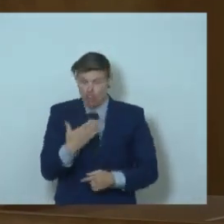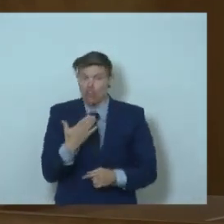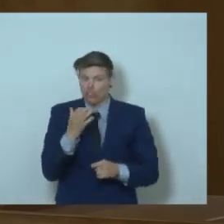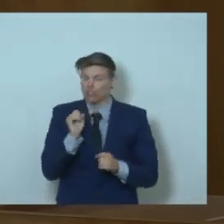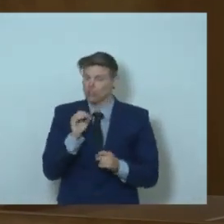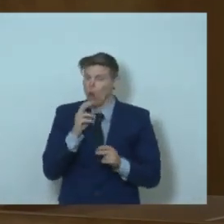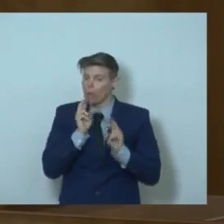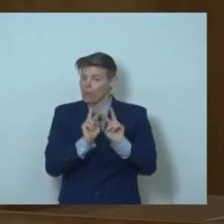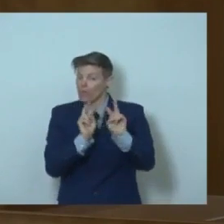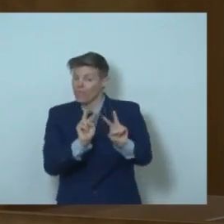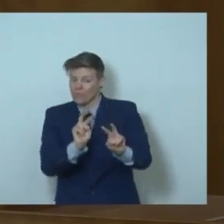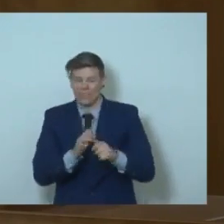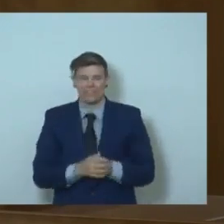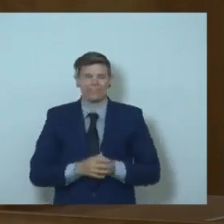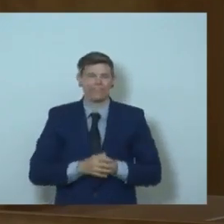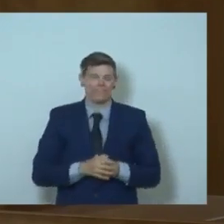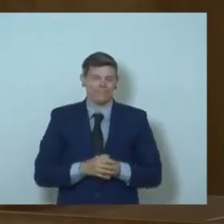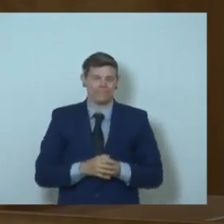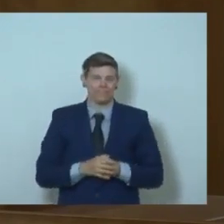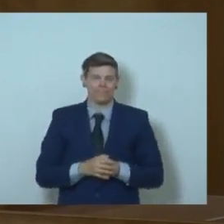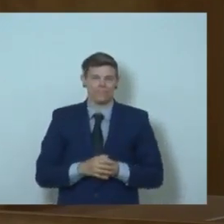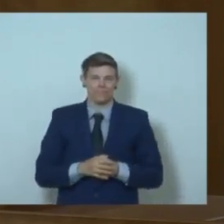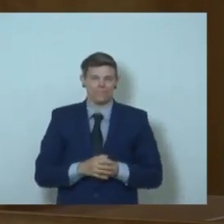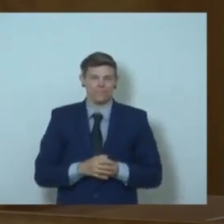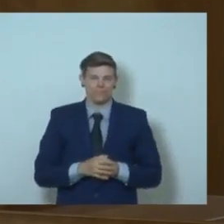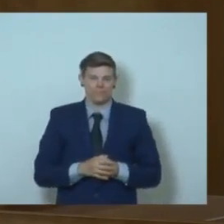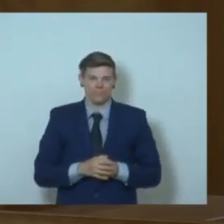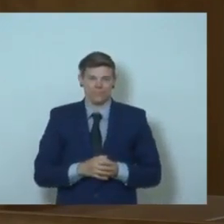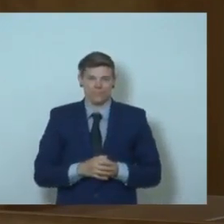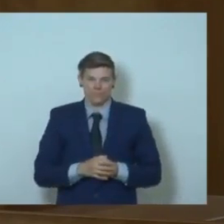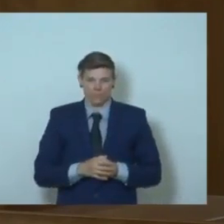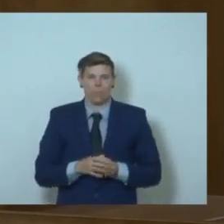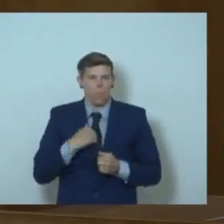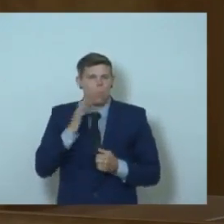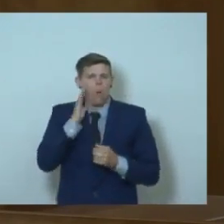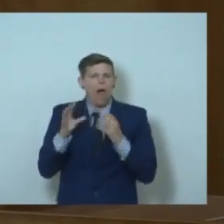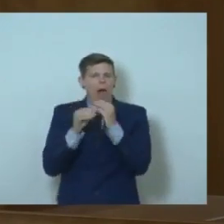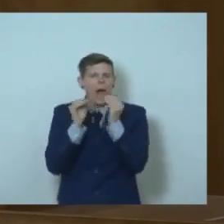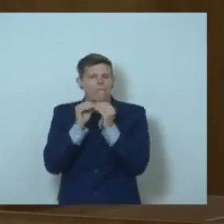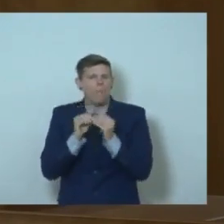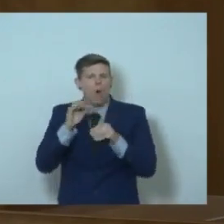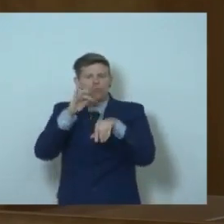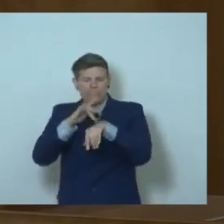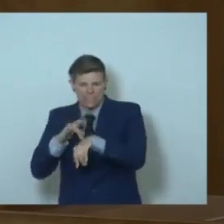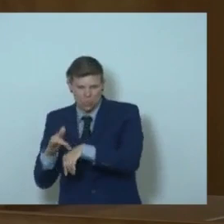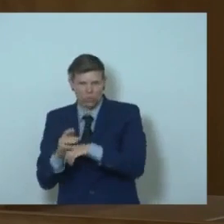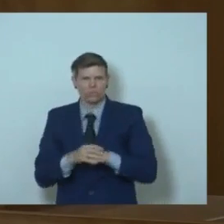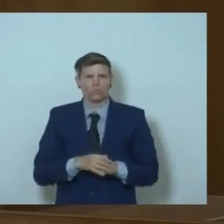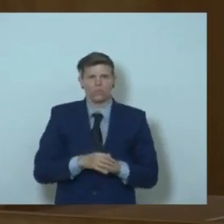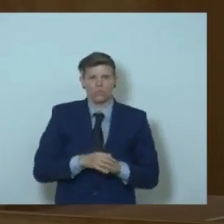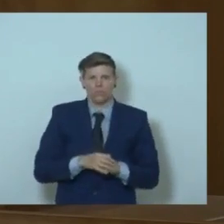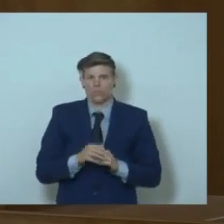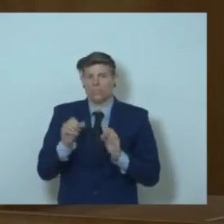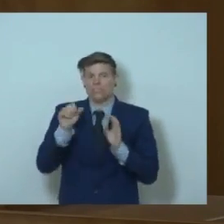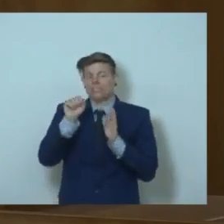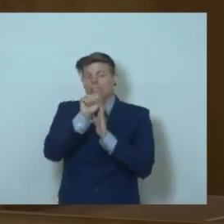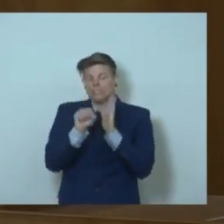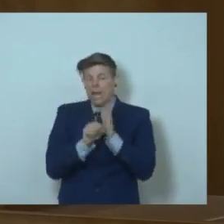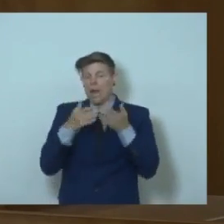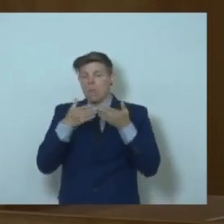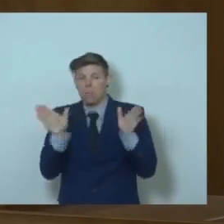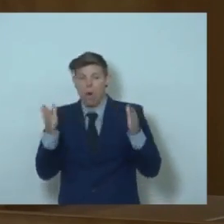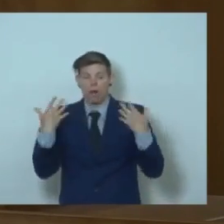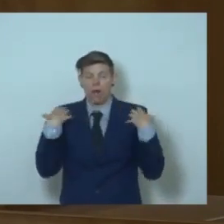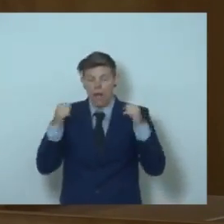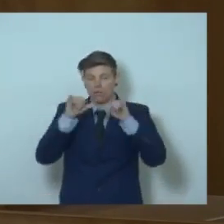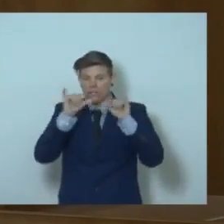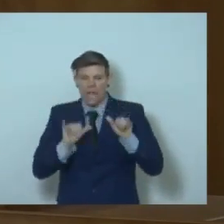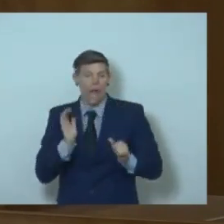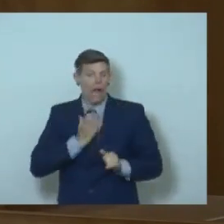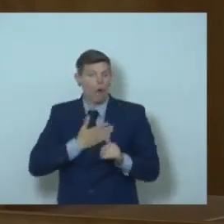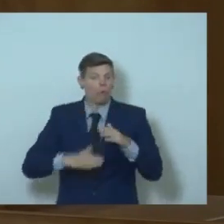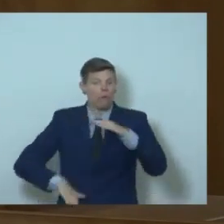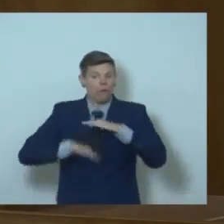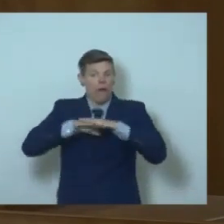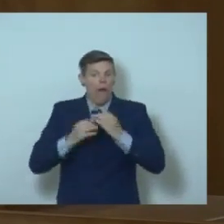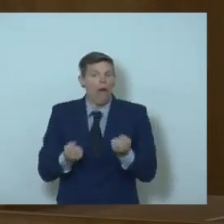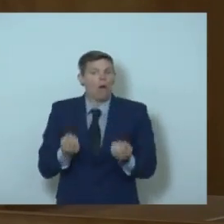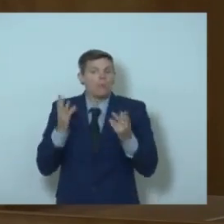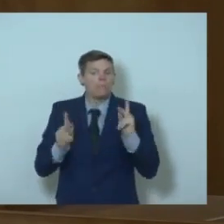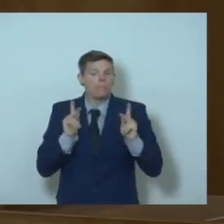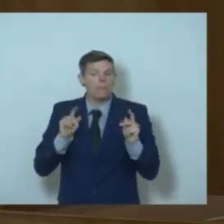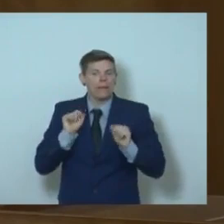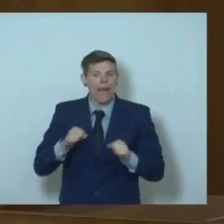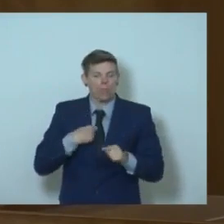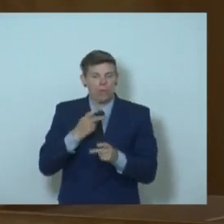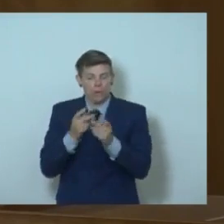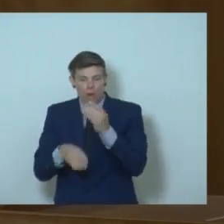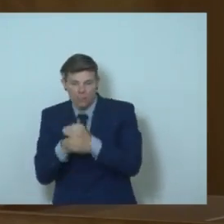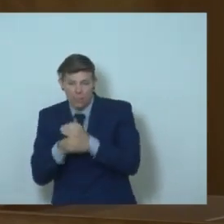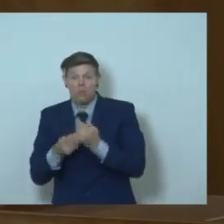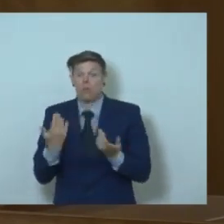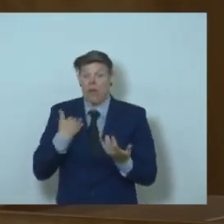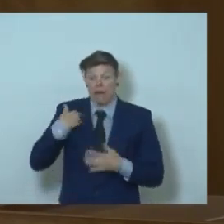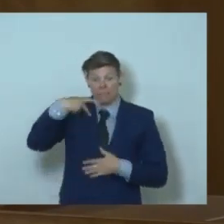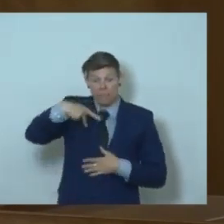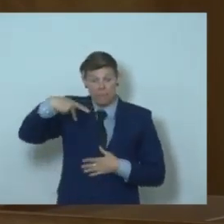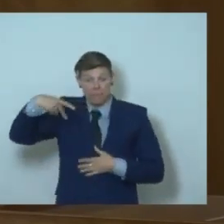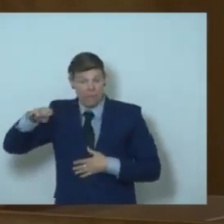THE WHOLE PROCESS AND WE THINK WE’RE GOING TO BE SEEING THOSE NUMBERS COME DOWN IN THE NEXT COUPLE OF WEEKS AS WE ADD THESE CONTACT TRACING RESOURCES AND THE LASTLY THE STATEWIDE HEALTH